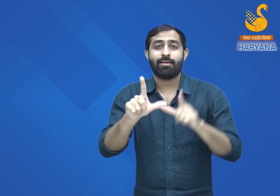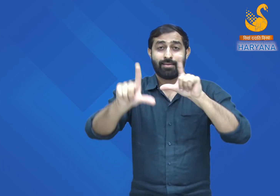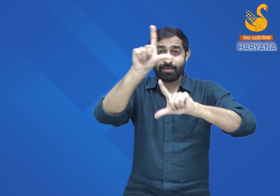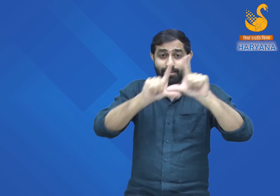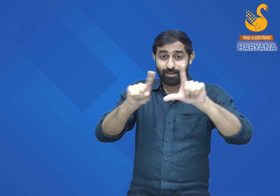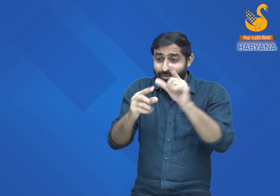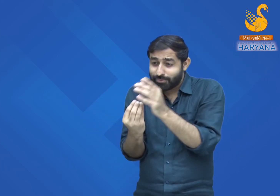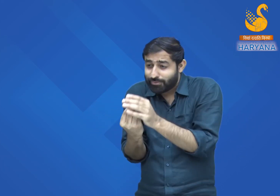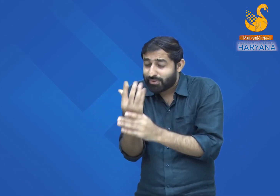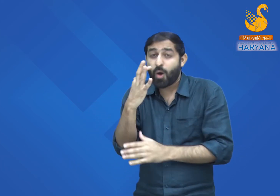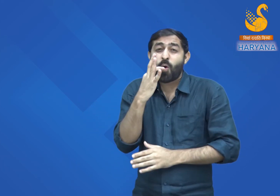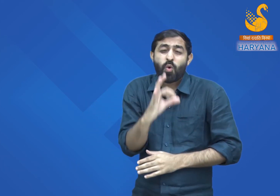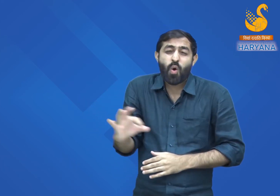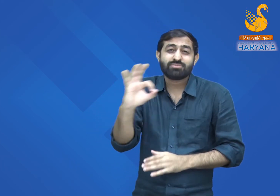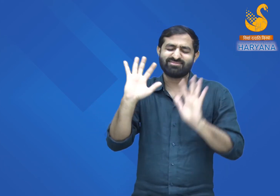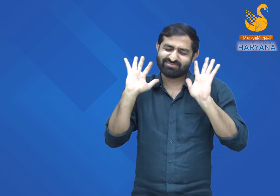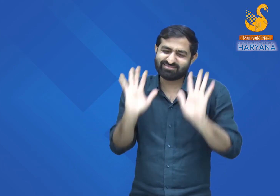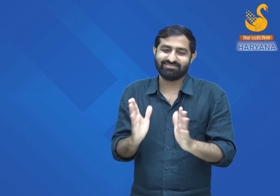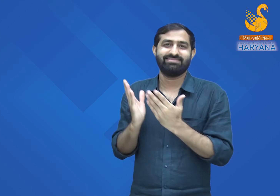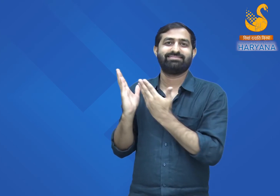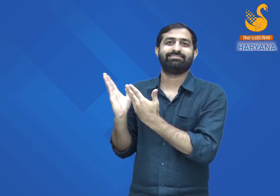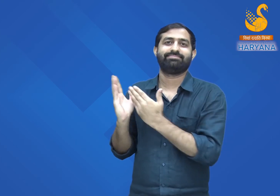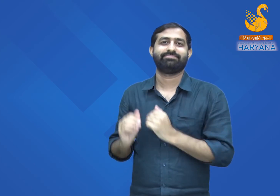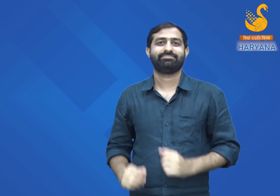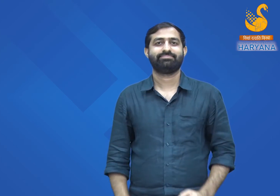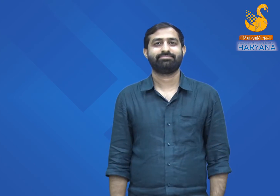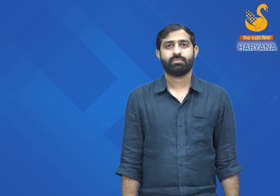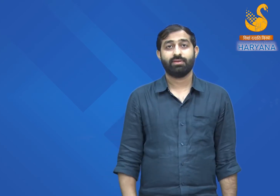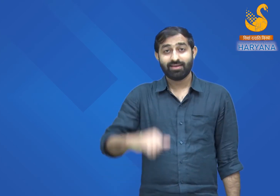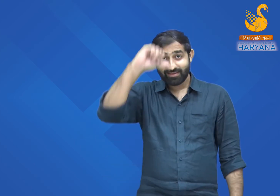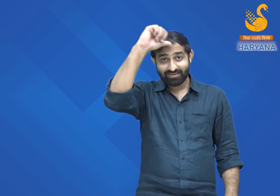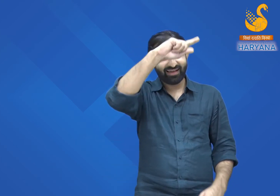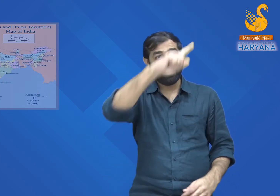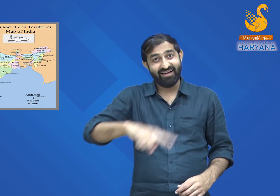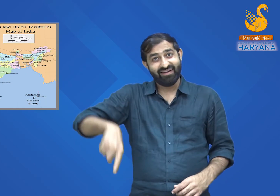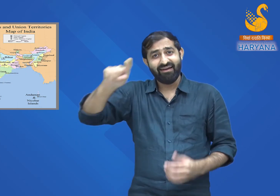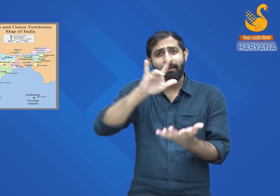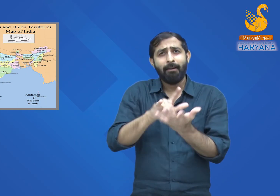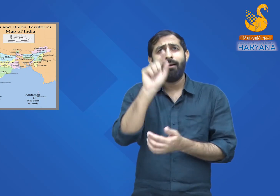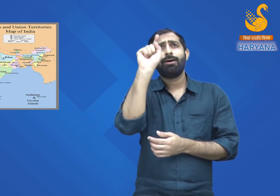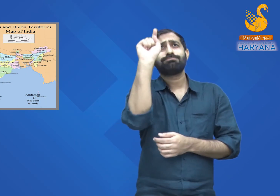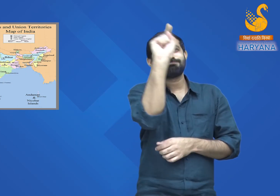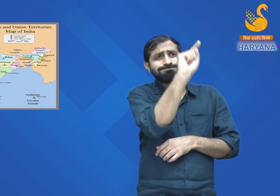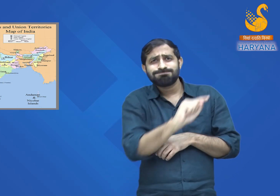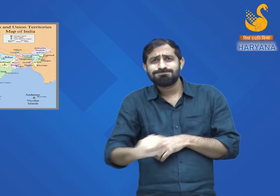to avoid the complete change to the indian sign language and protecting its original existence. There are many cities